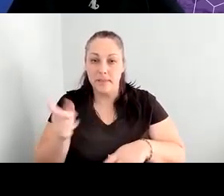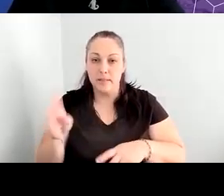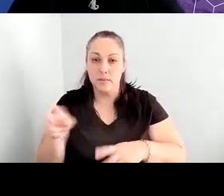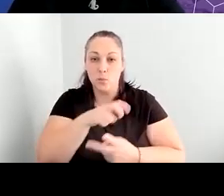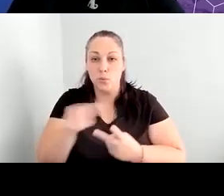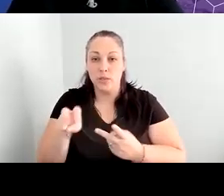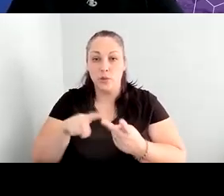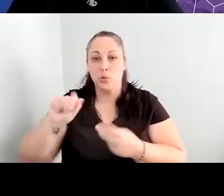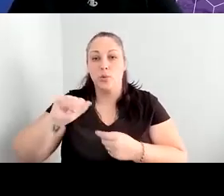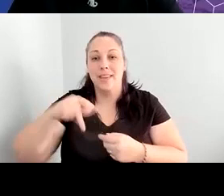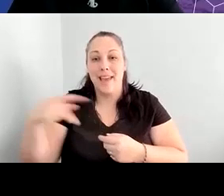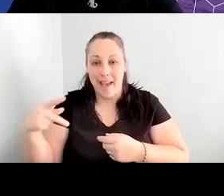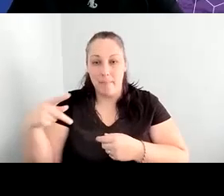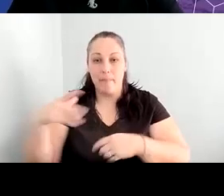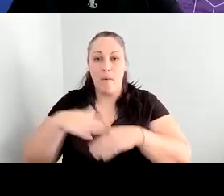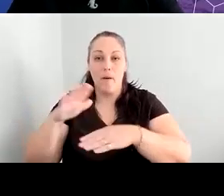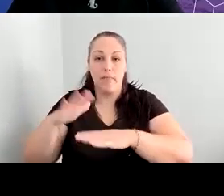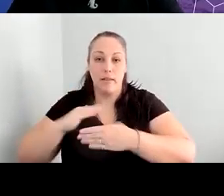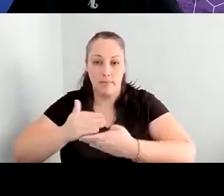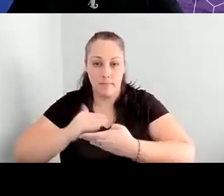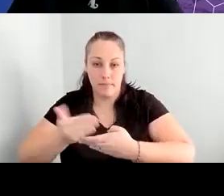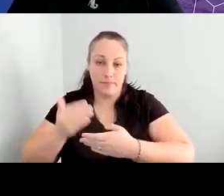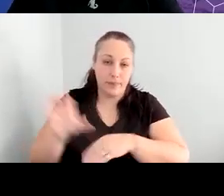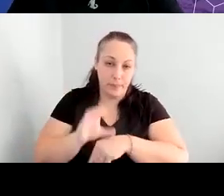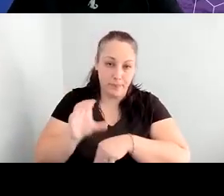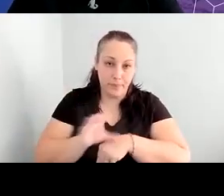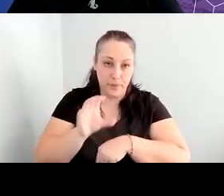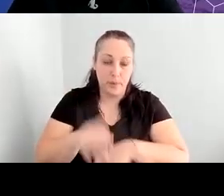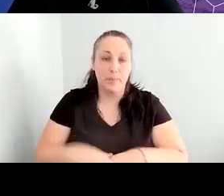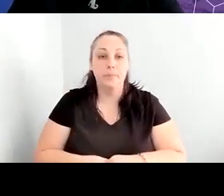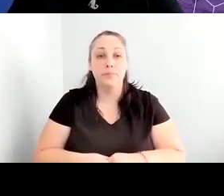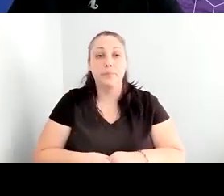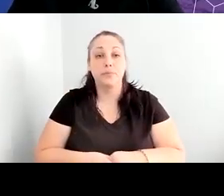This session is being recorded, and it will be made available on our website,